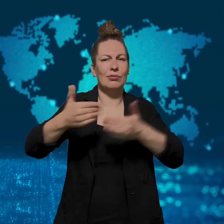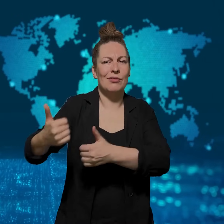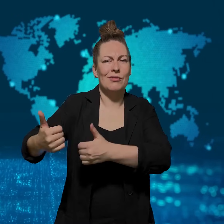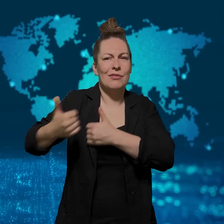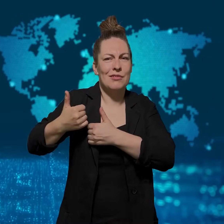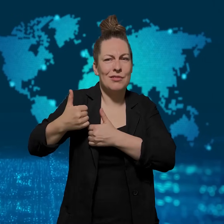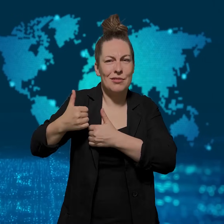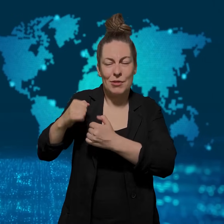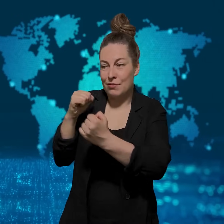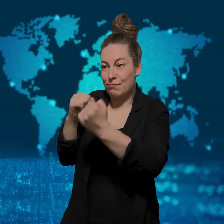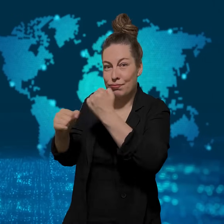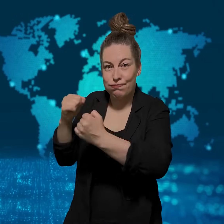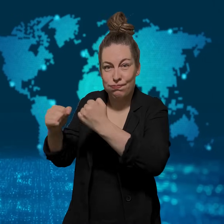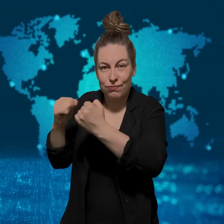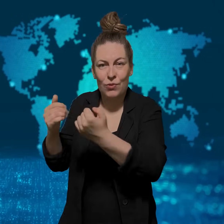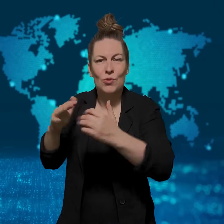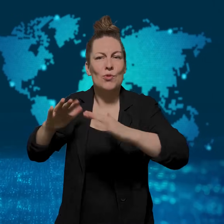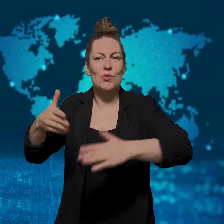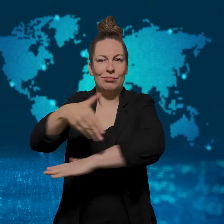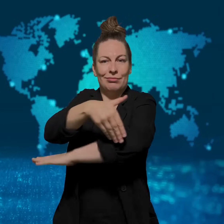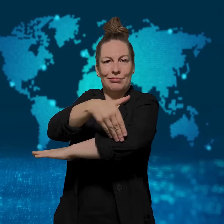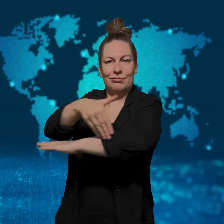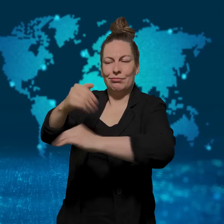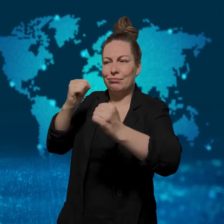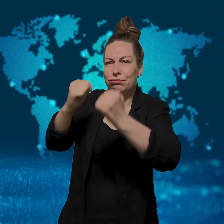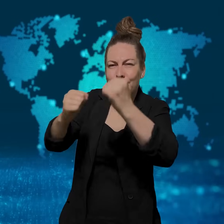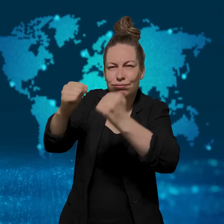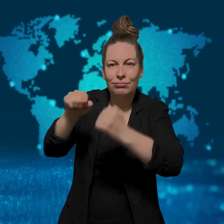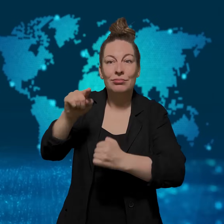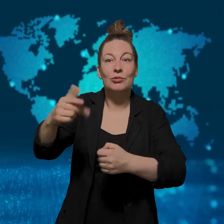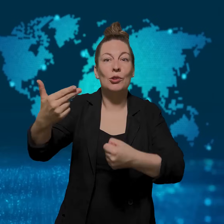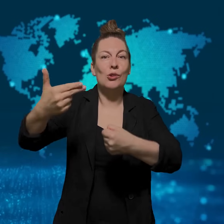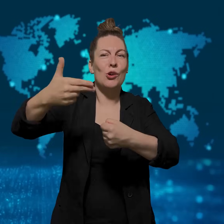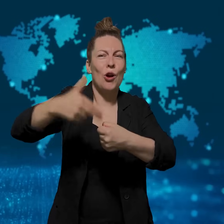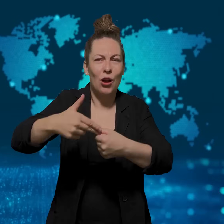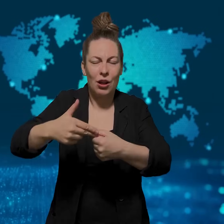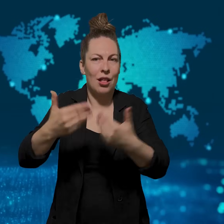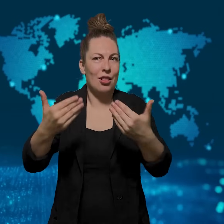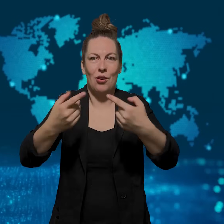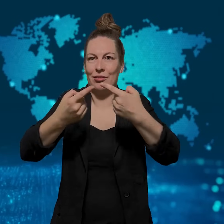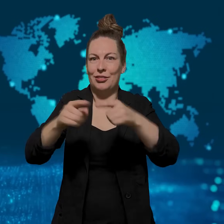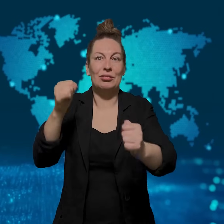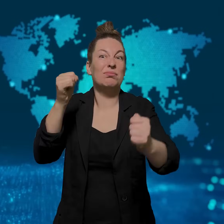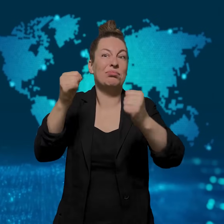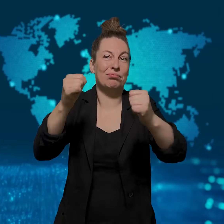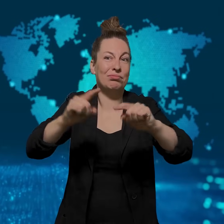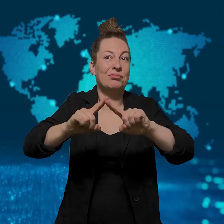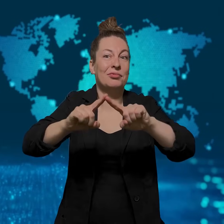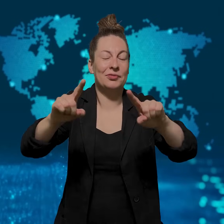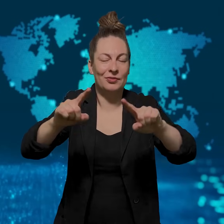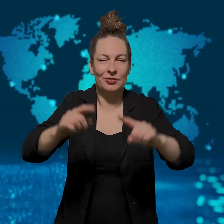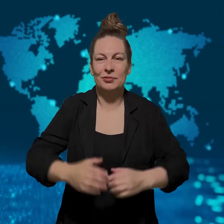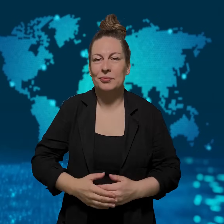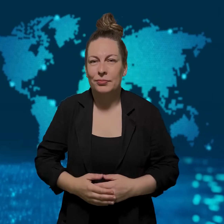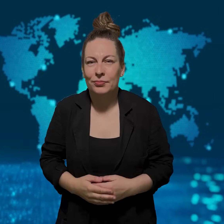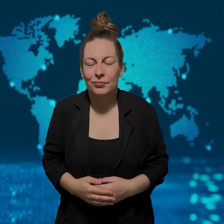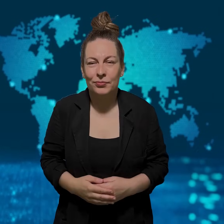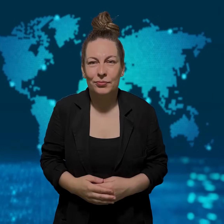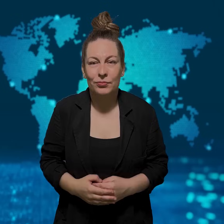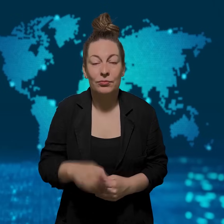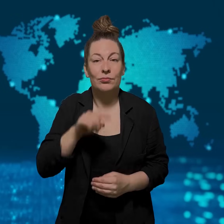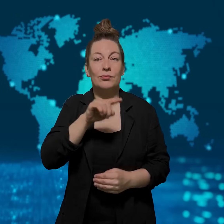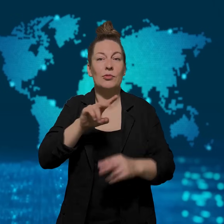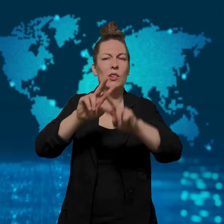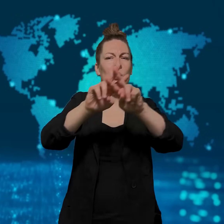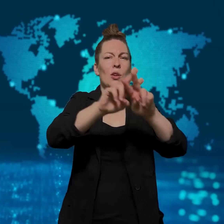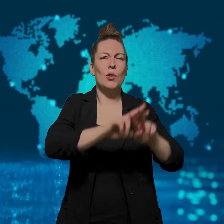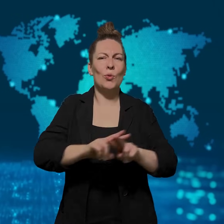An unconventional way to fight back, drones have been used to